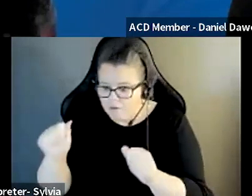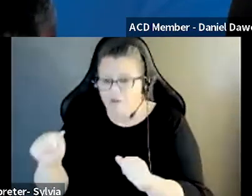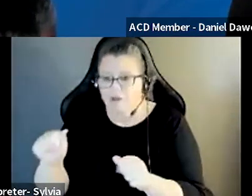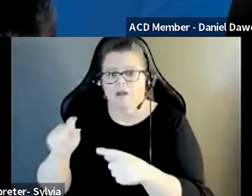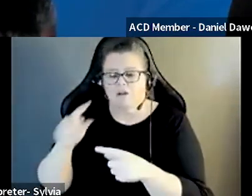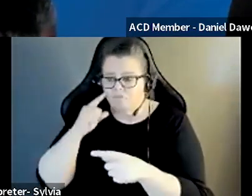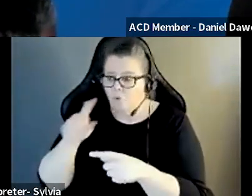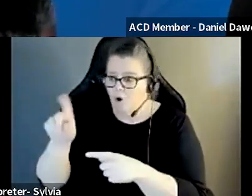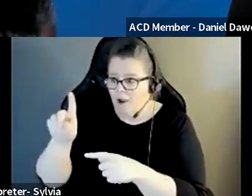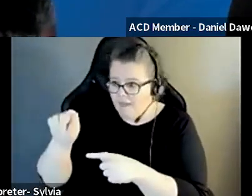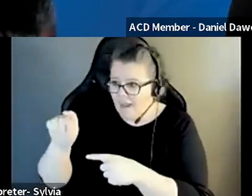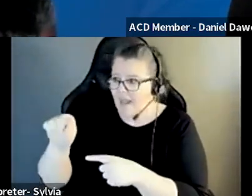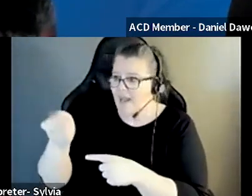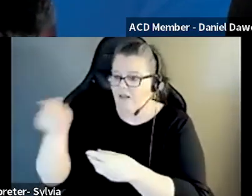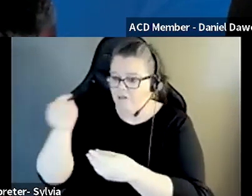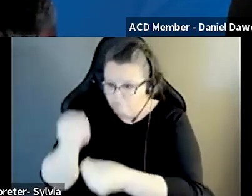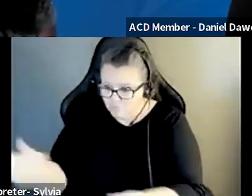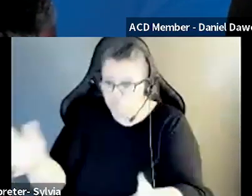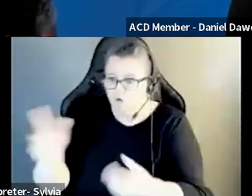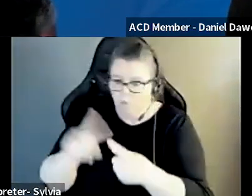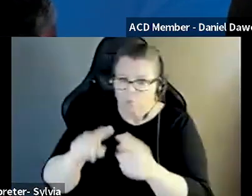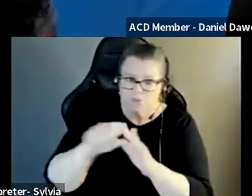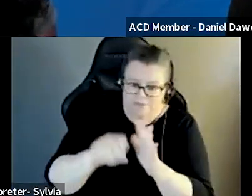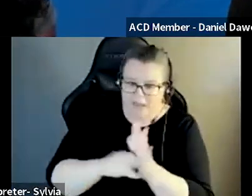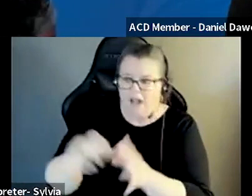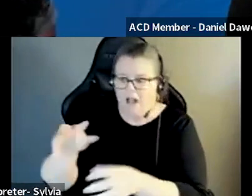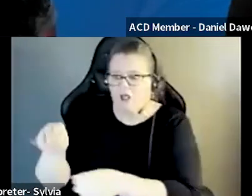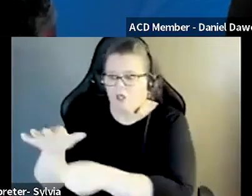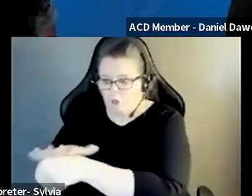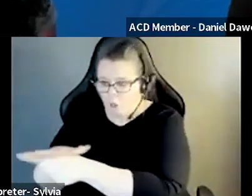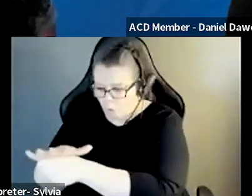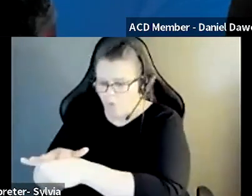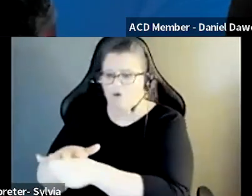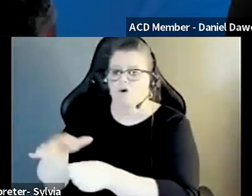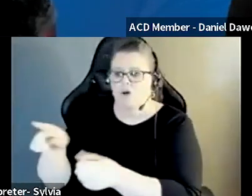that it can be very meaningful information for jurisdictions. So getting that data back is critical.